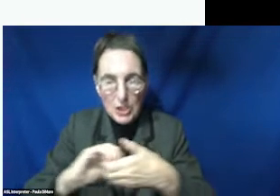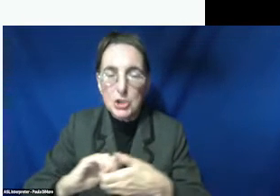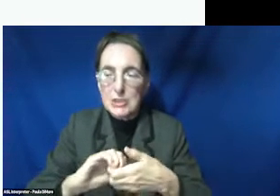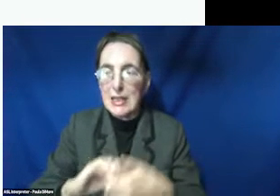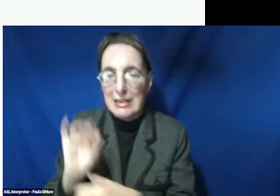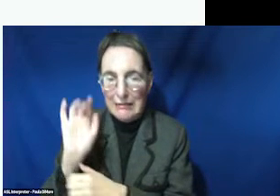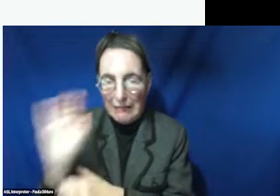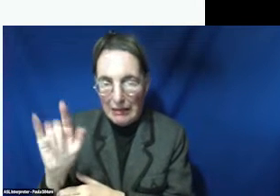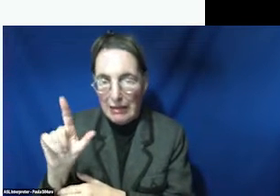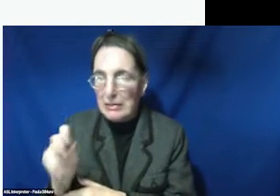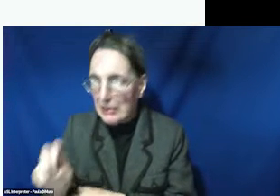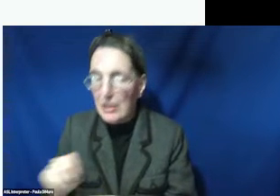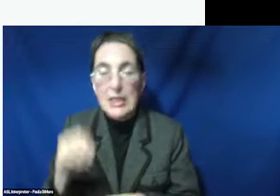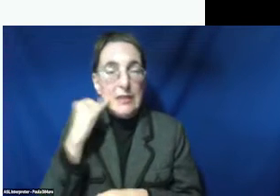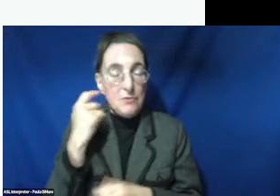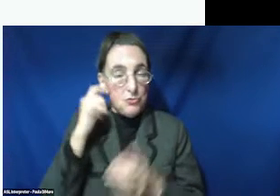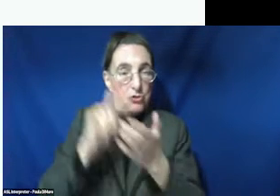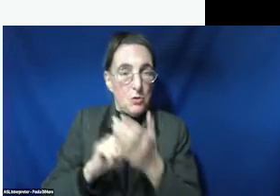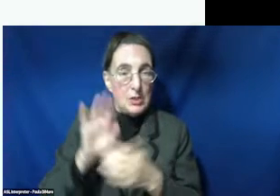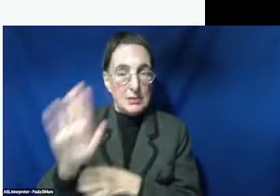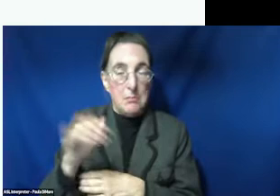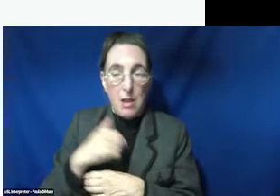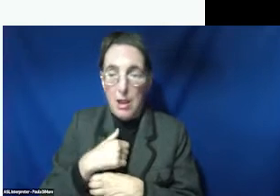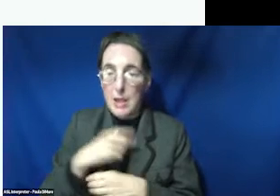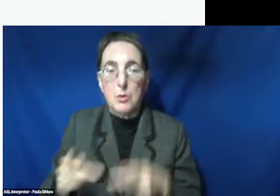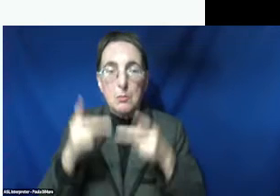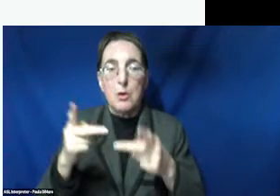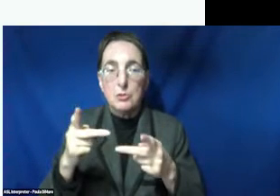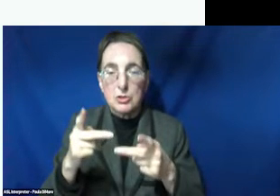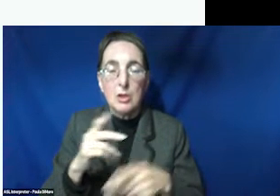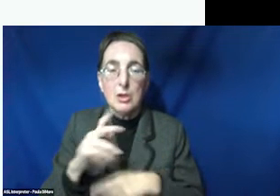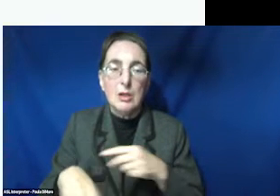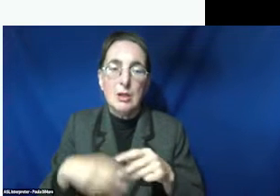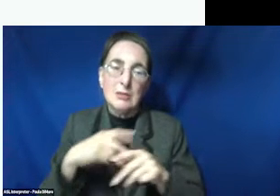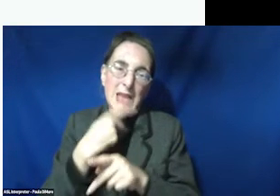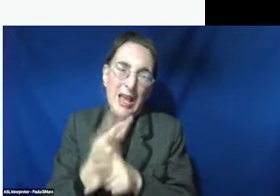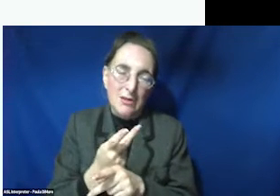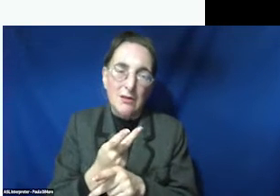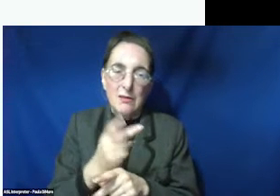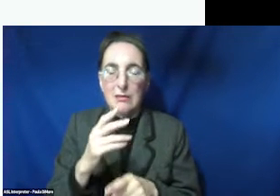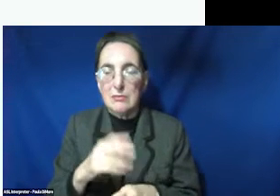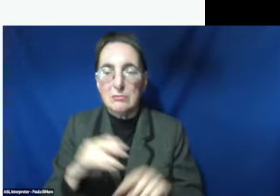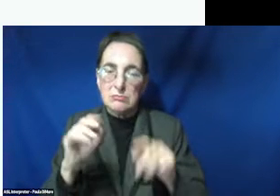If you notice, my Proposal Title form pops up, but it is pre-pended by collaborative research.